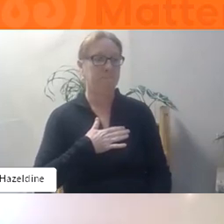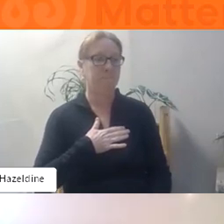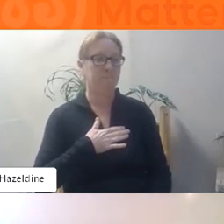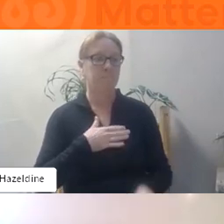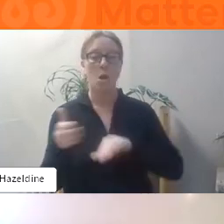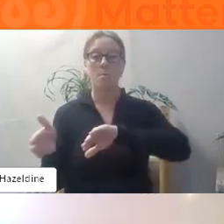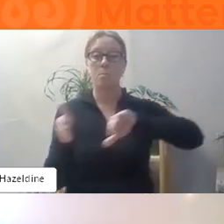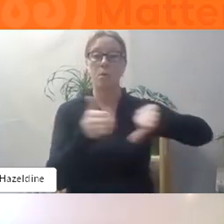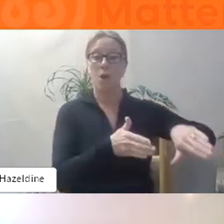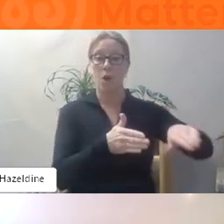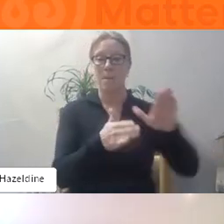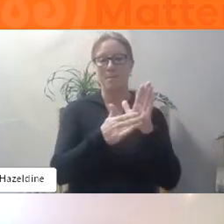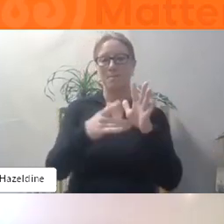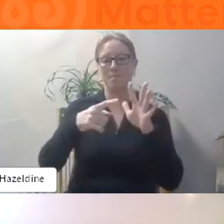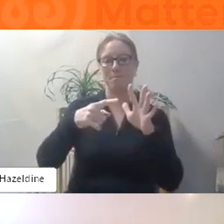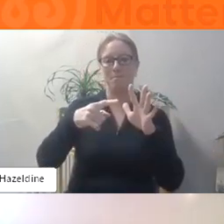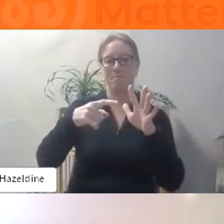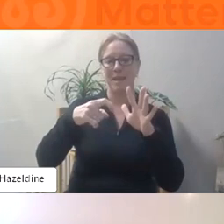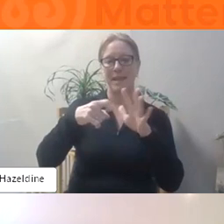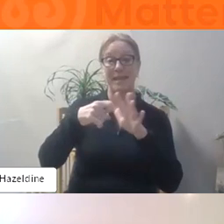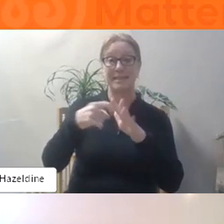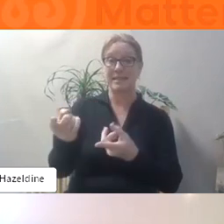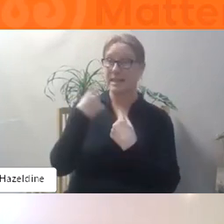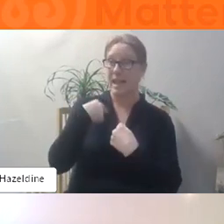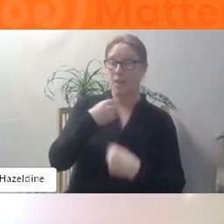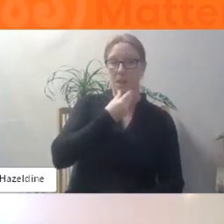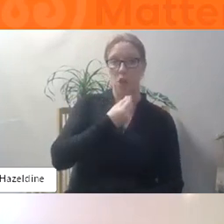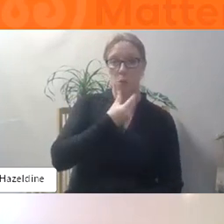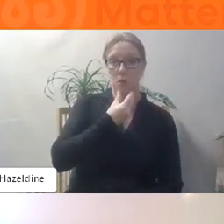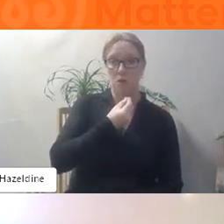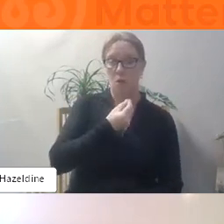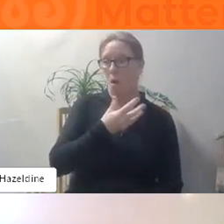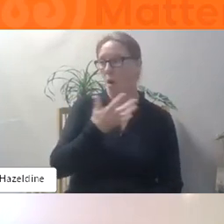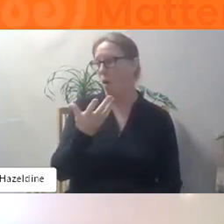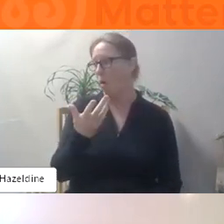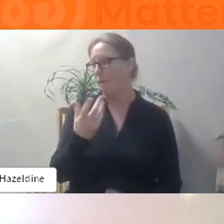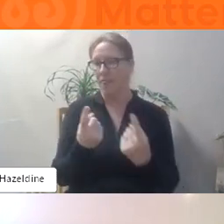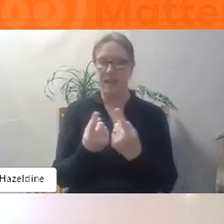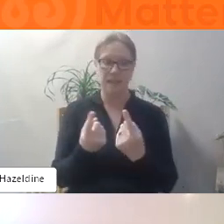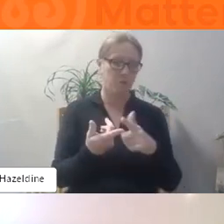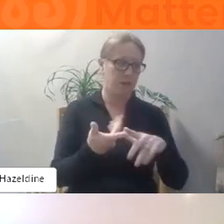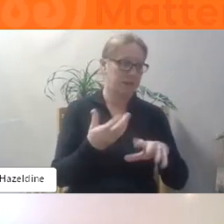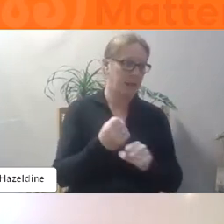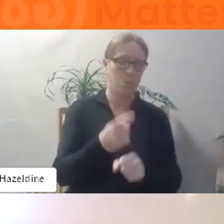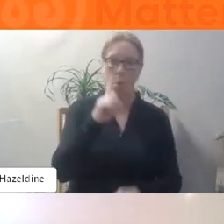saying there, just about the use of things like artificial intelligence